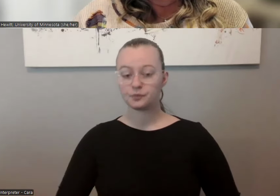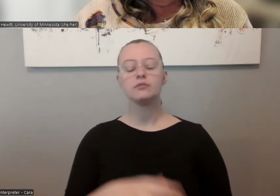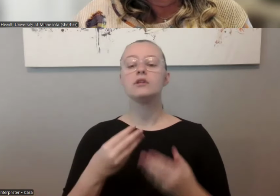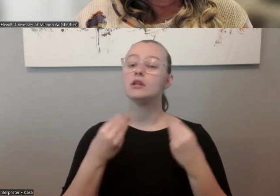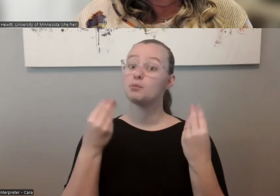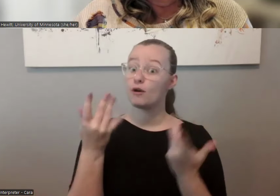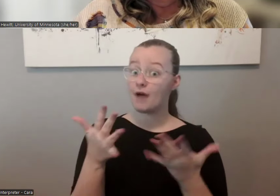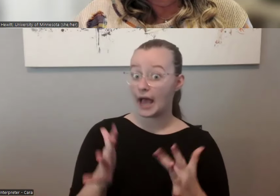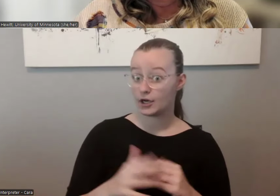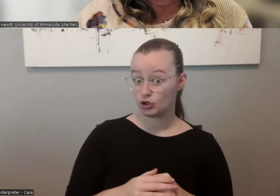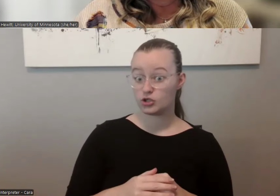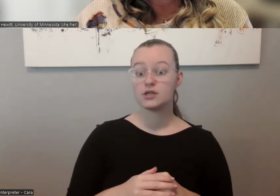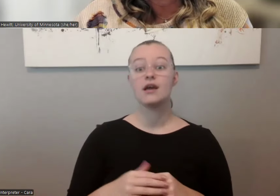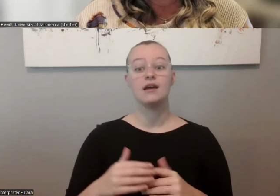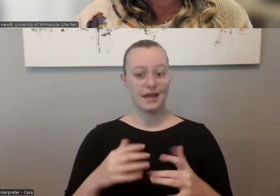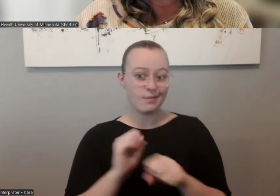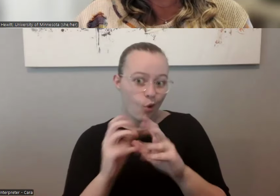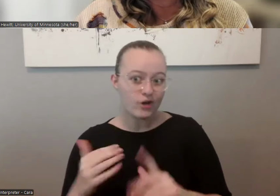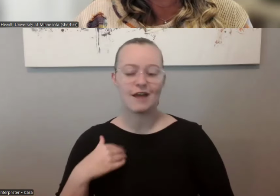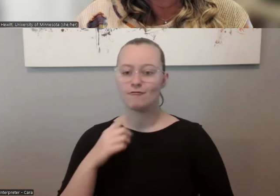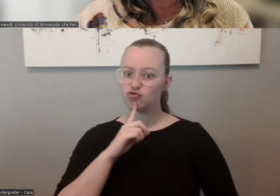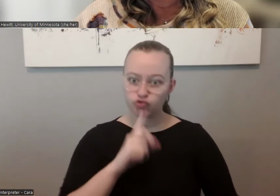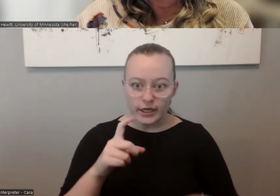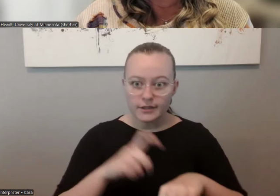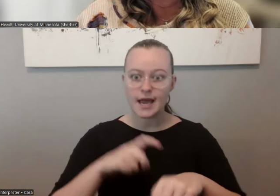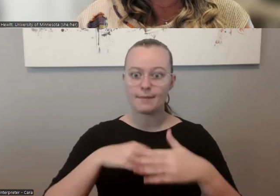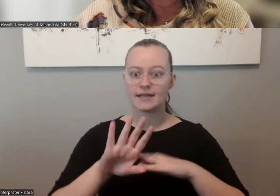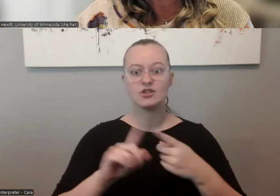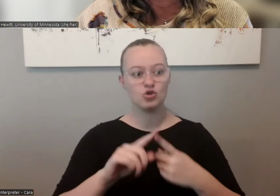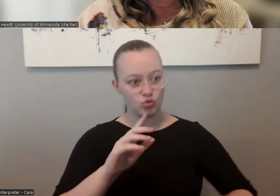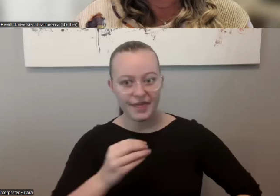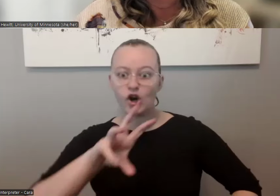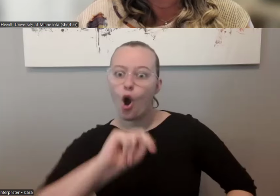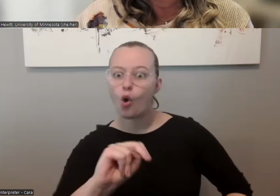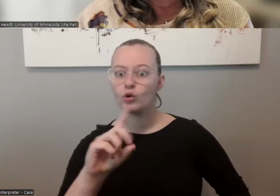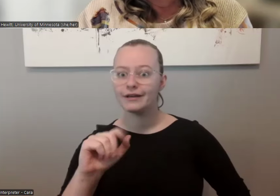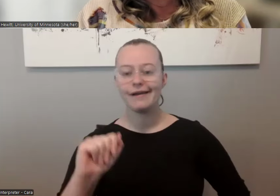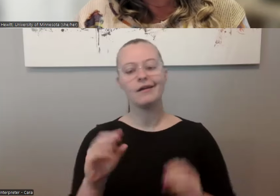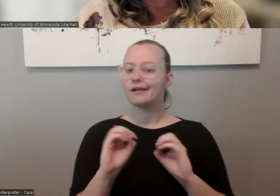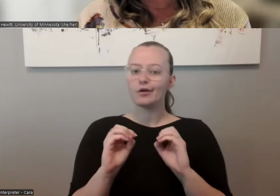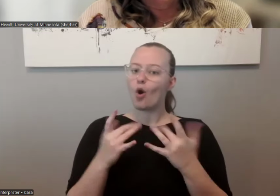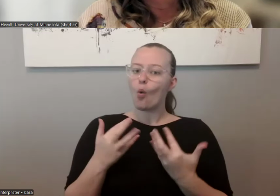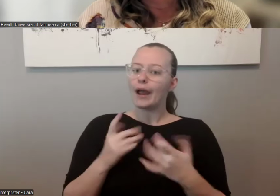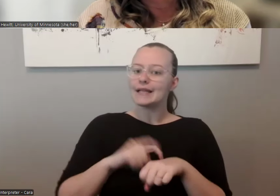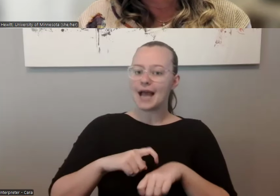providers have the employers have real time access to their own data. There's no wait time, they have real time